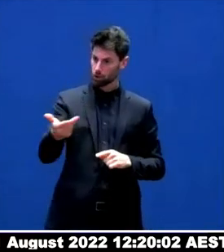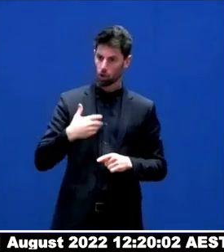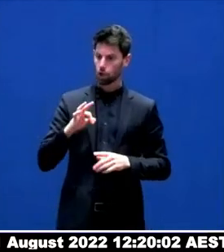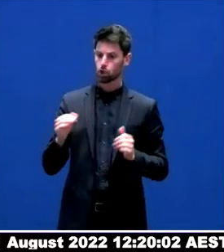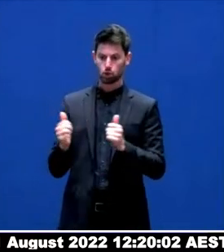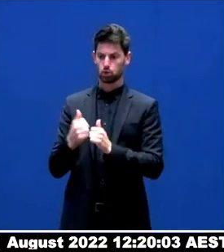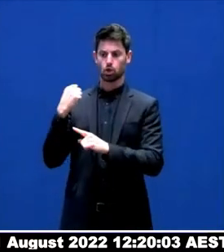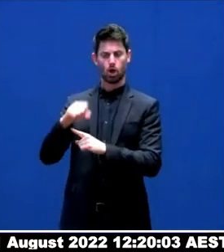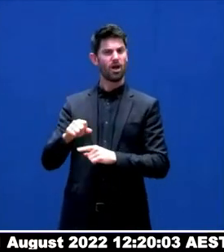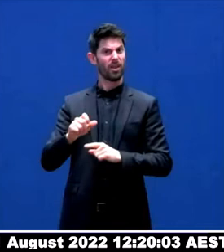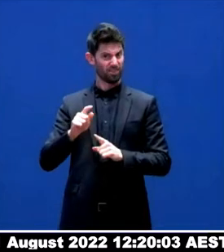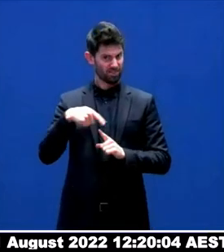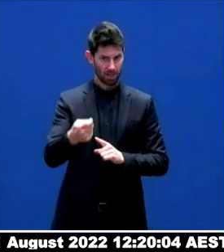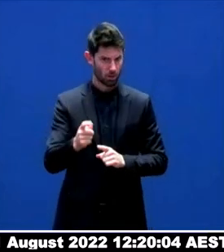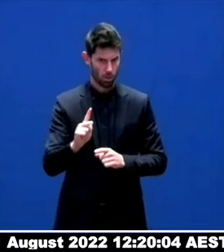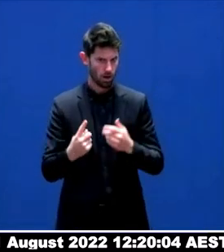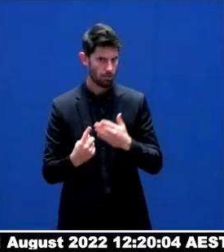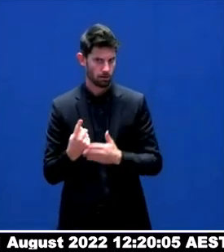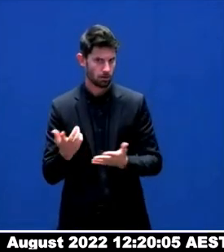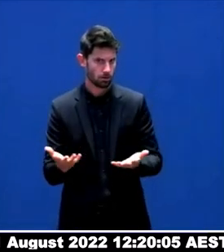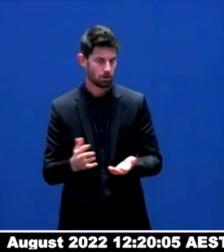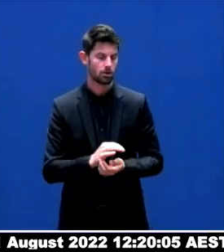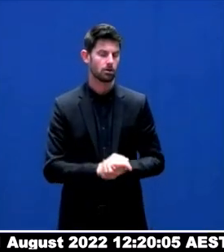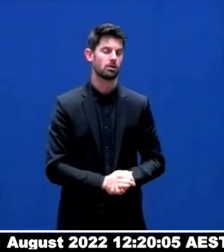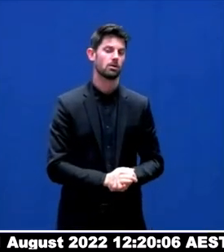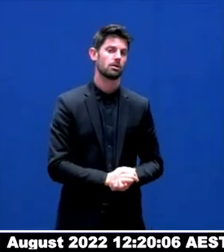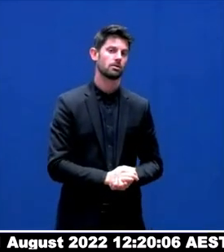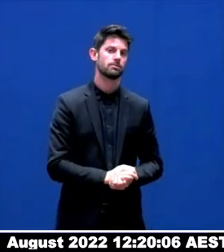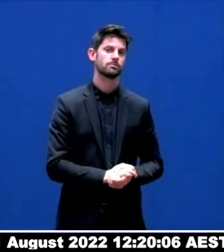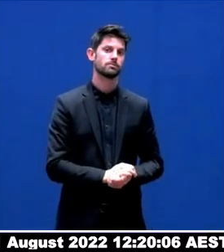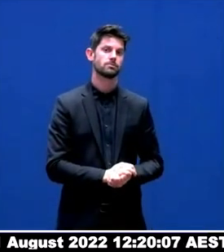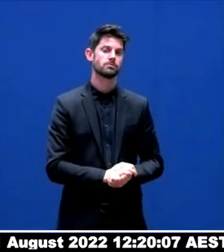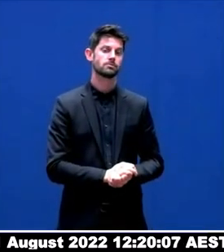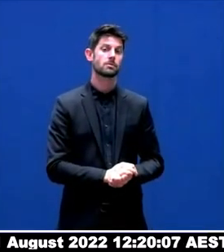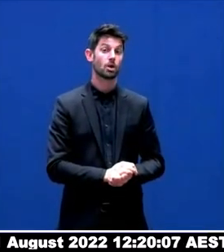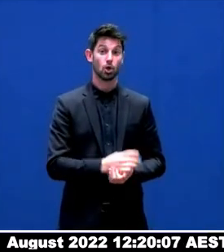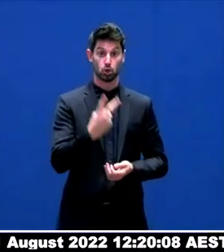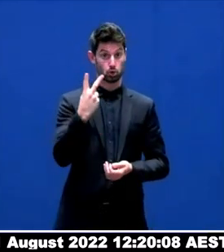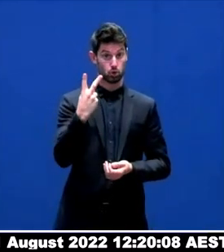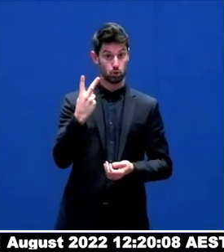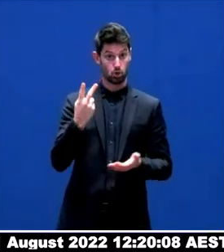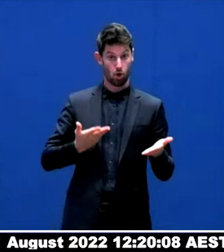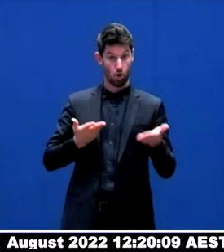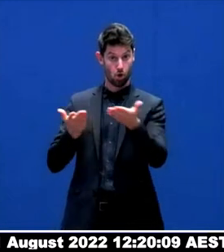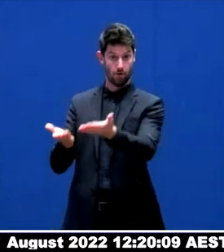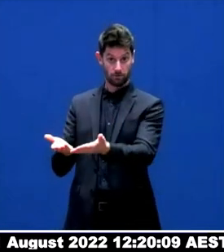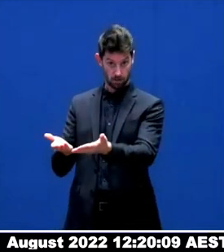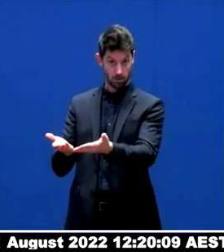My understanding is that the two offers are made on the original housing